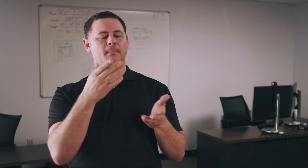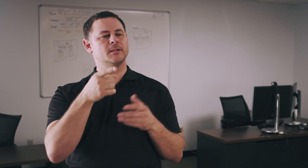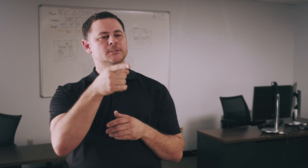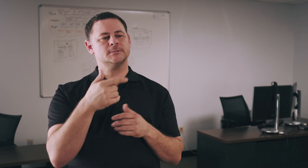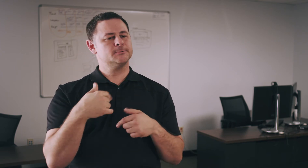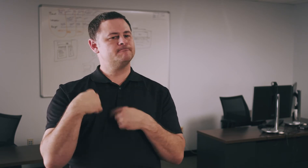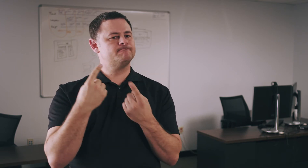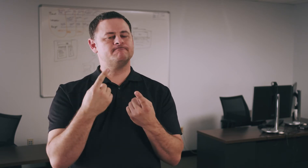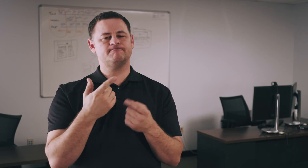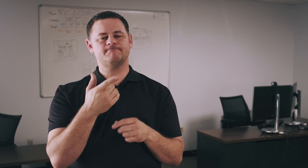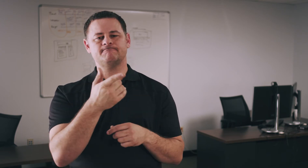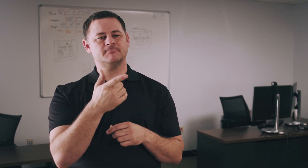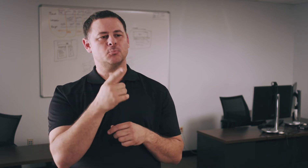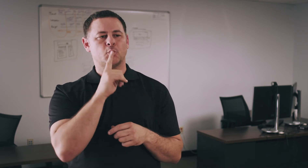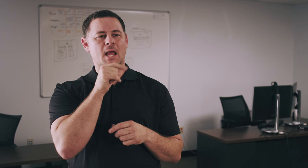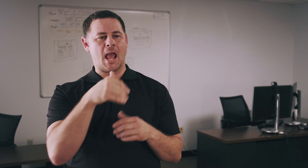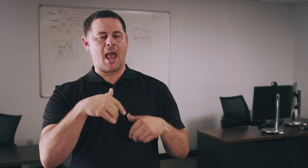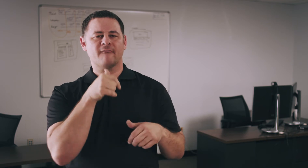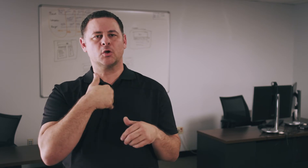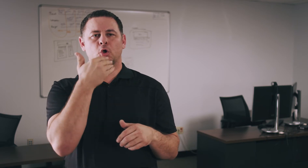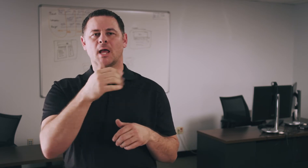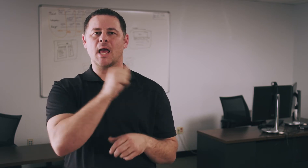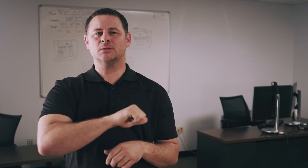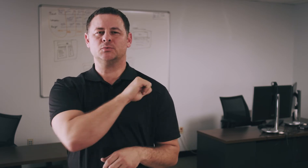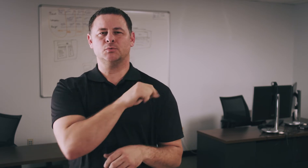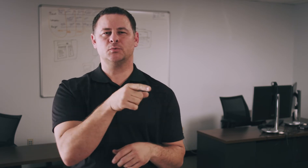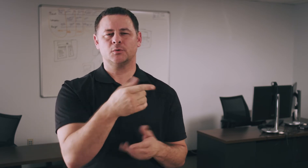And she really didn't have a good attitude.